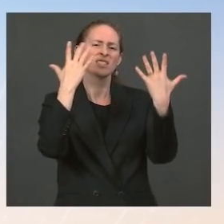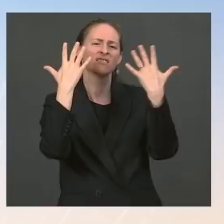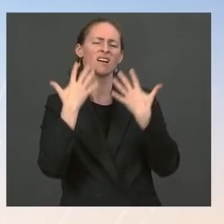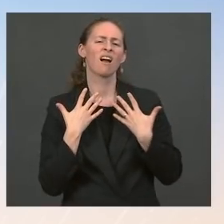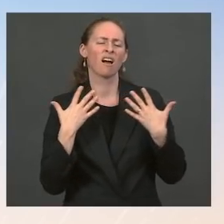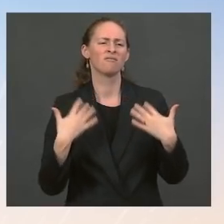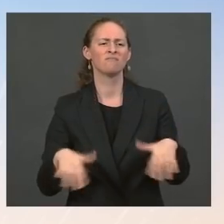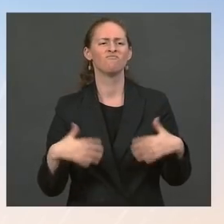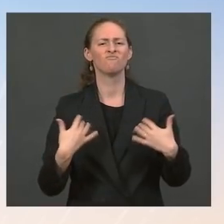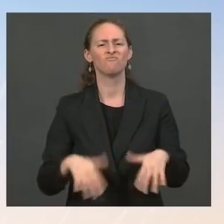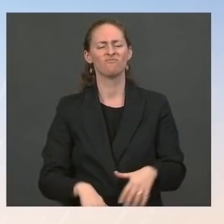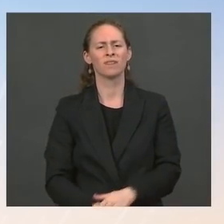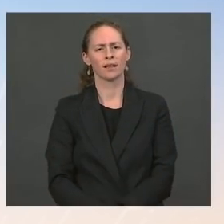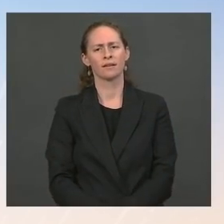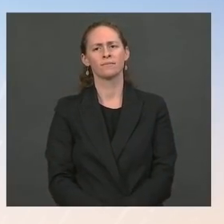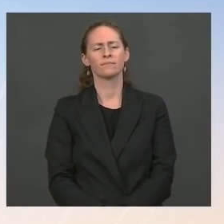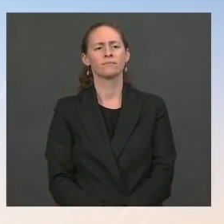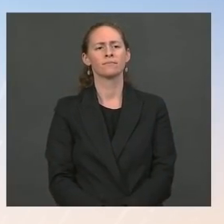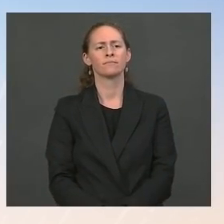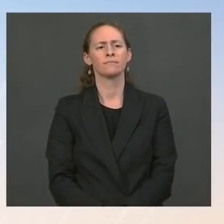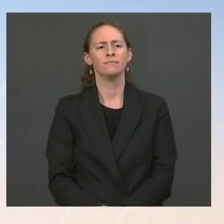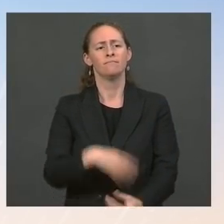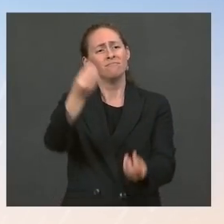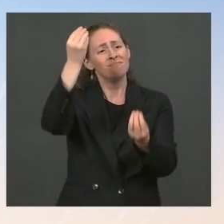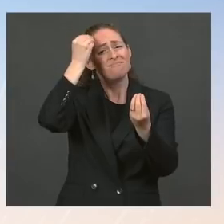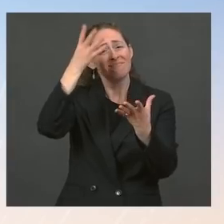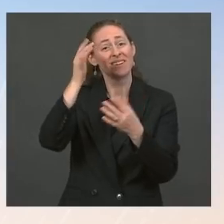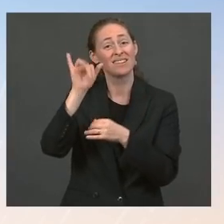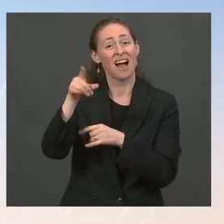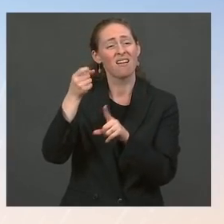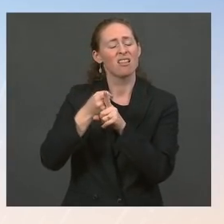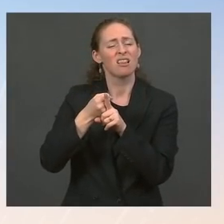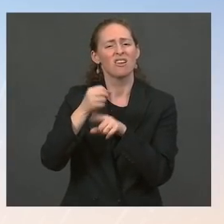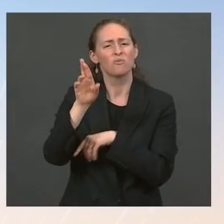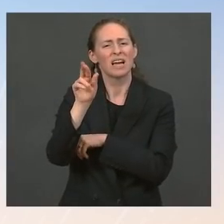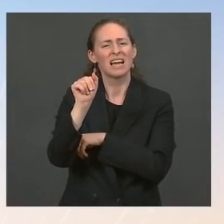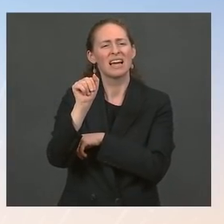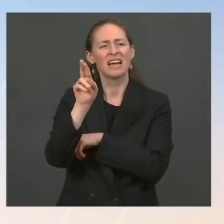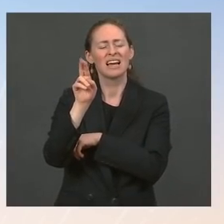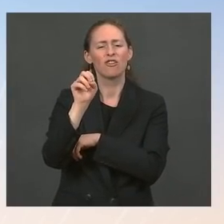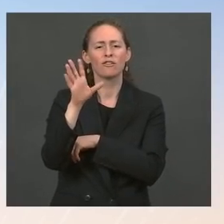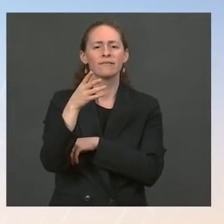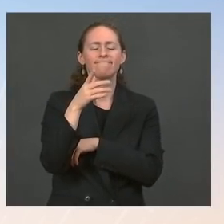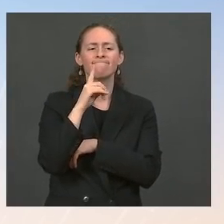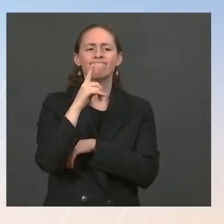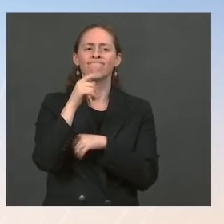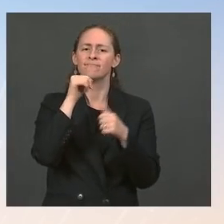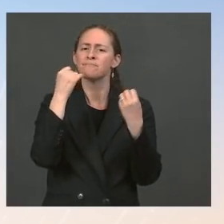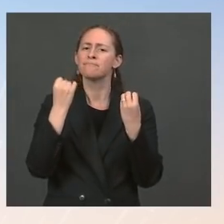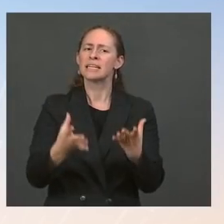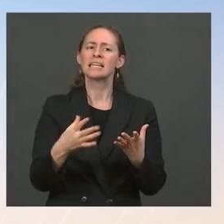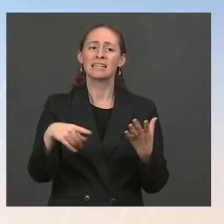There are extremely rare cases of deaths or hospitalizations among fully vaccinated individuals.